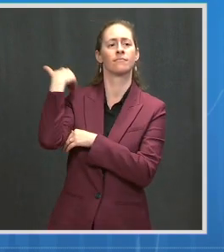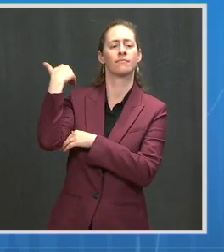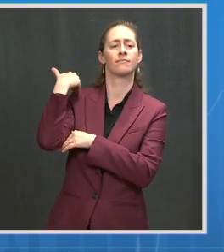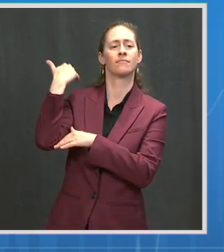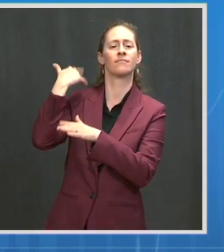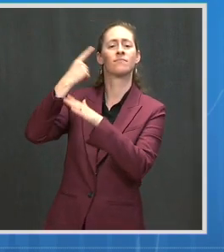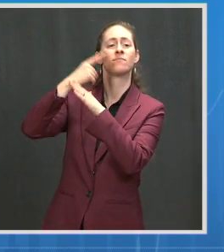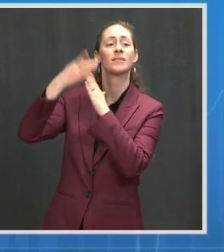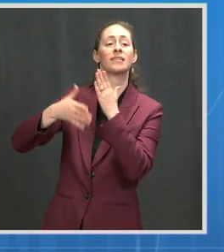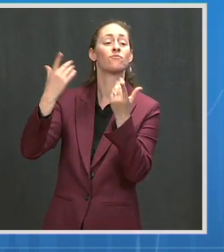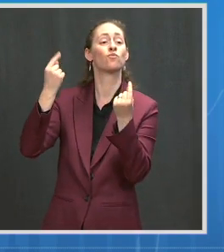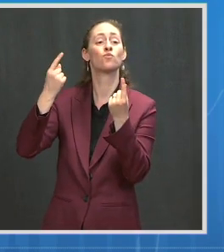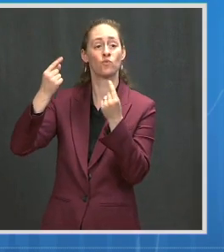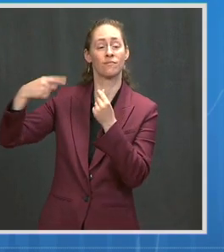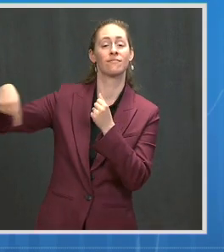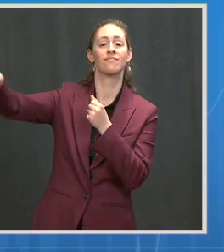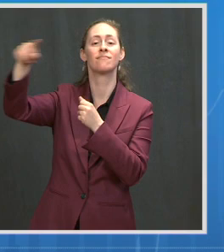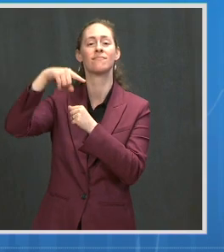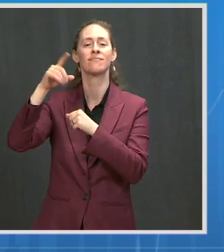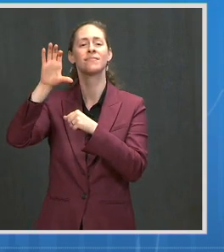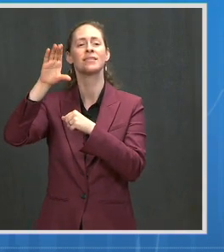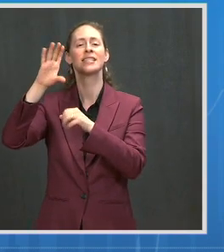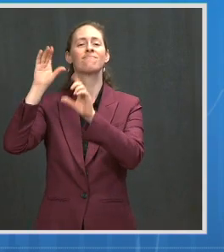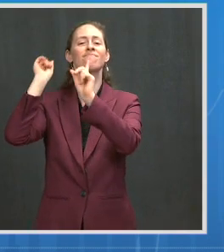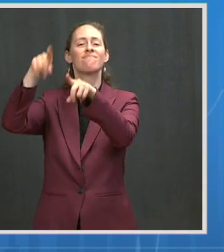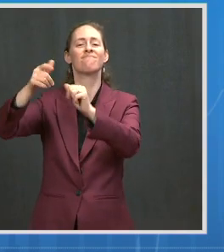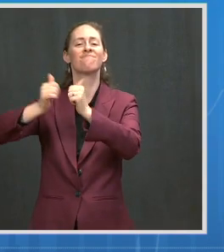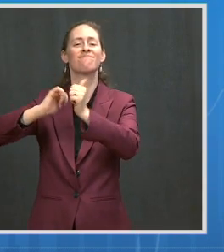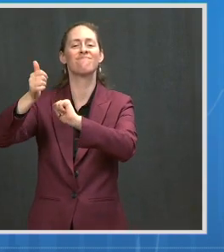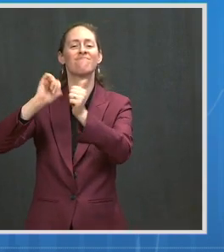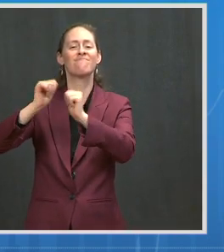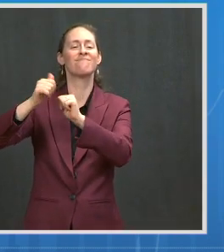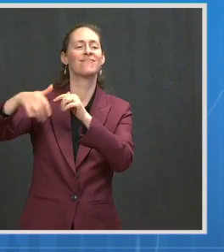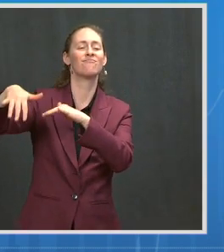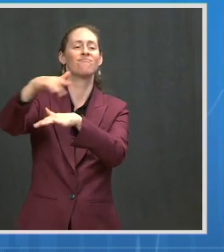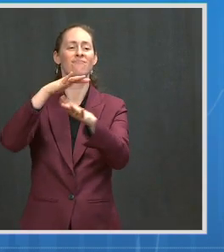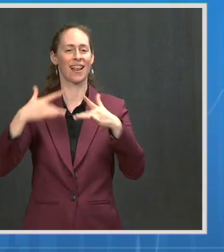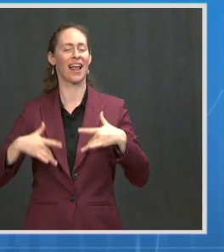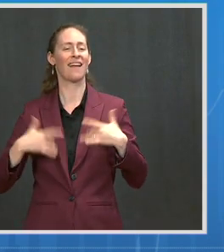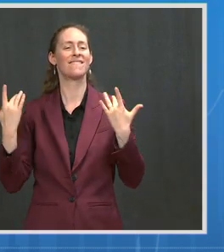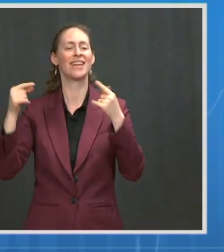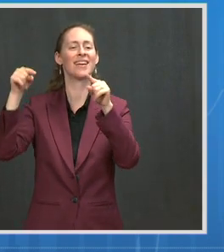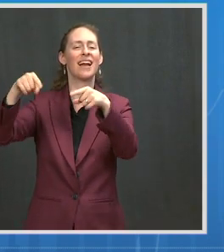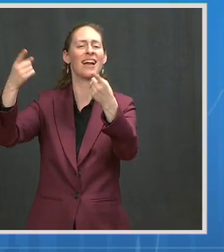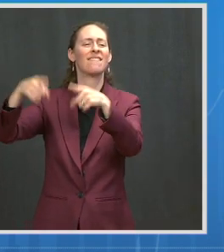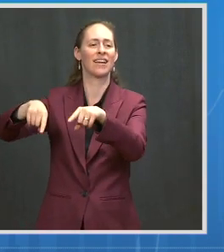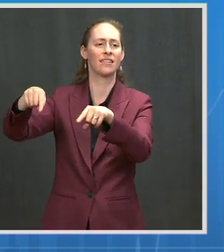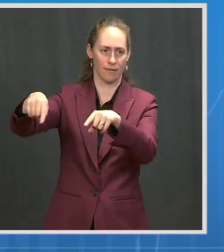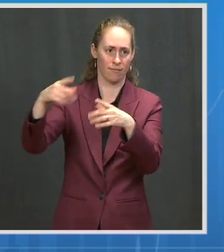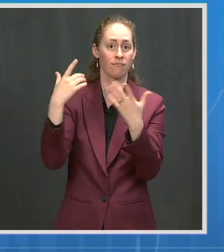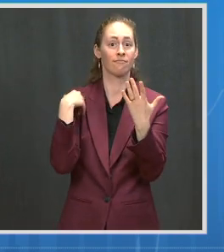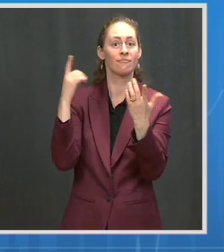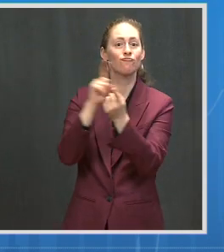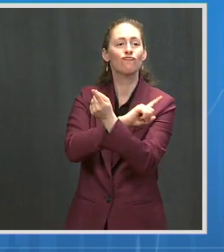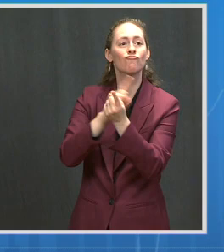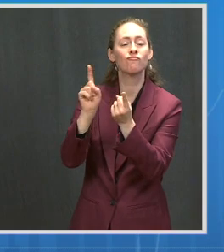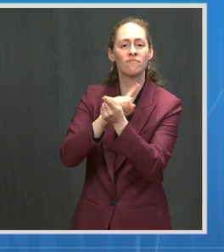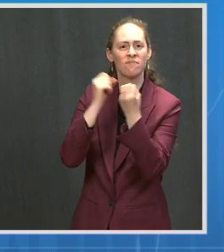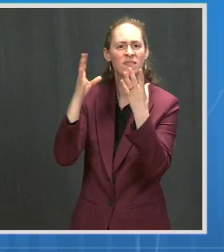with support from the Alabama National Guard, HHS, and the CDC Foundation -- partnered together to provide COVID-19